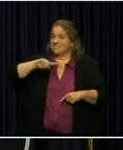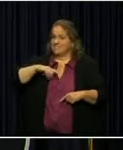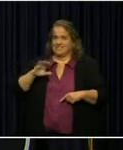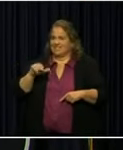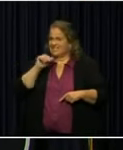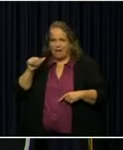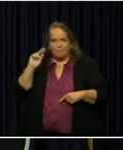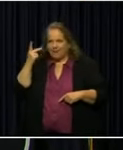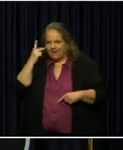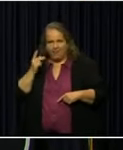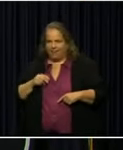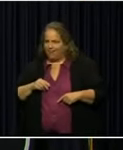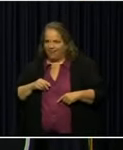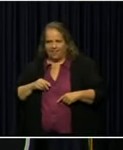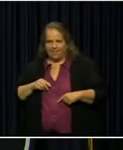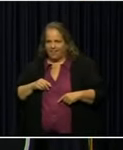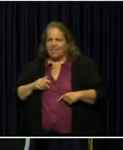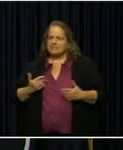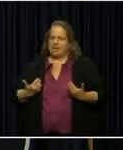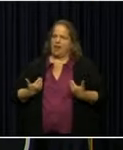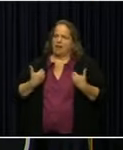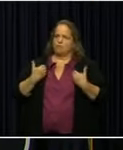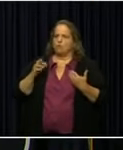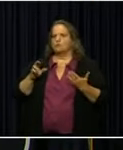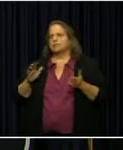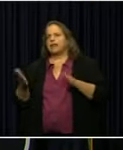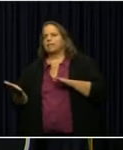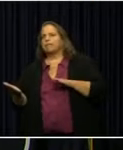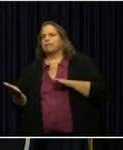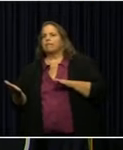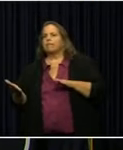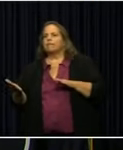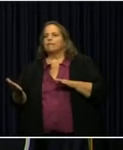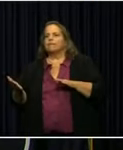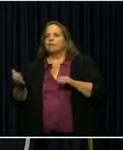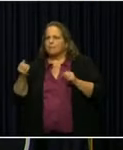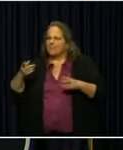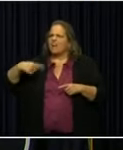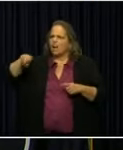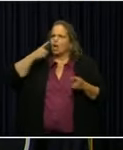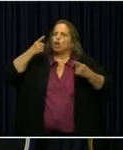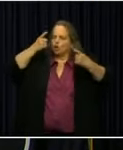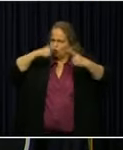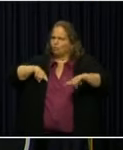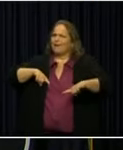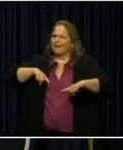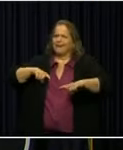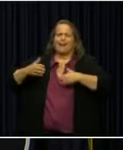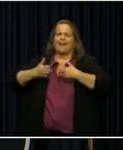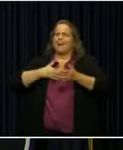DISTANCING, AND THEN WE GET A BREAK AND WE ALL COME TOGETHER. AGAIN, WE CAN'T BE DOING THAT.